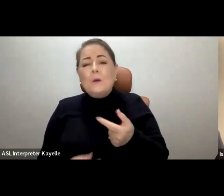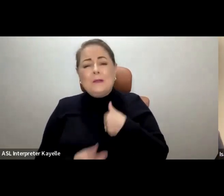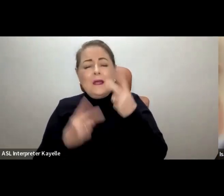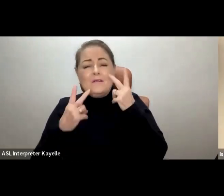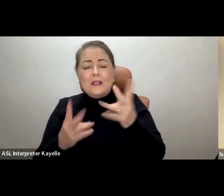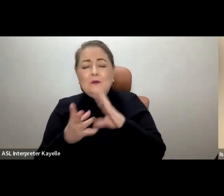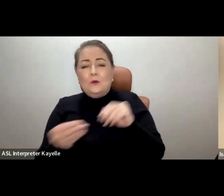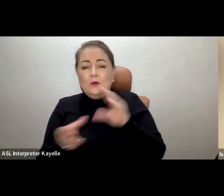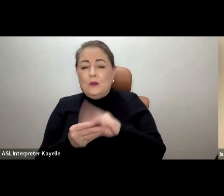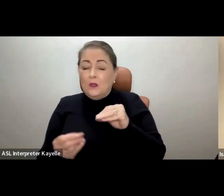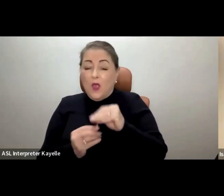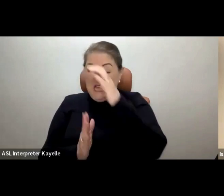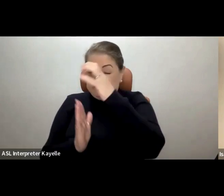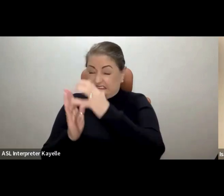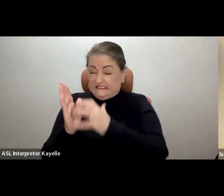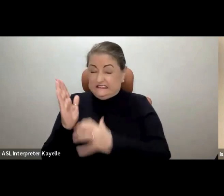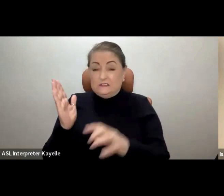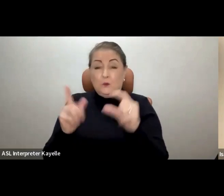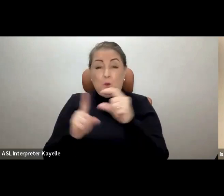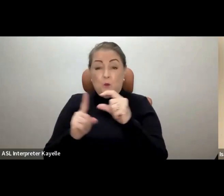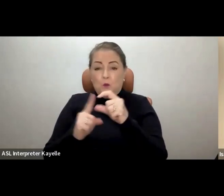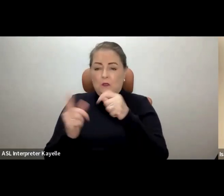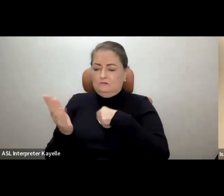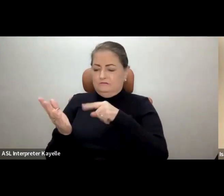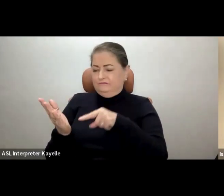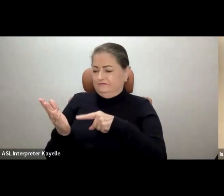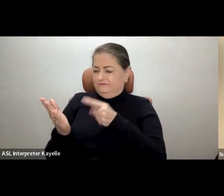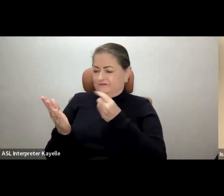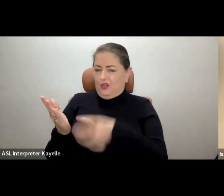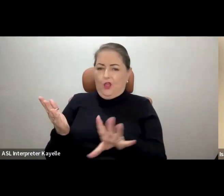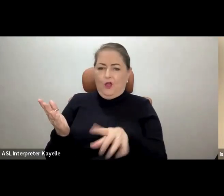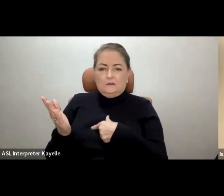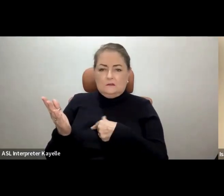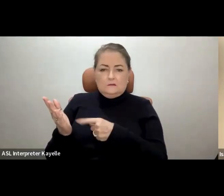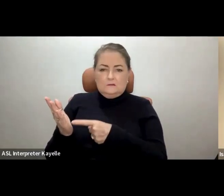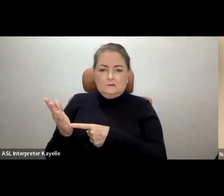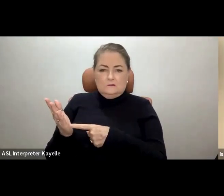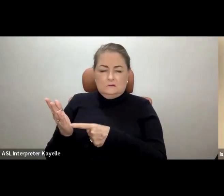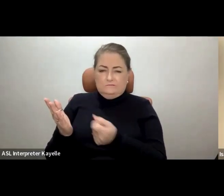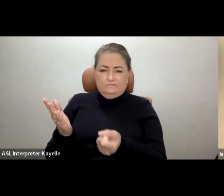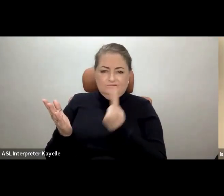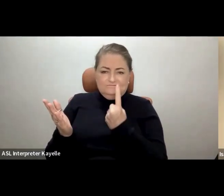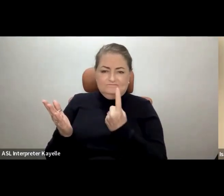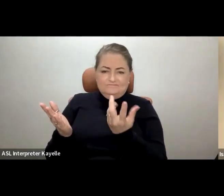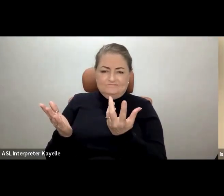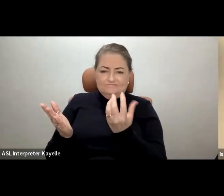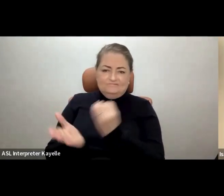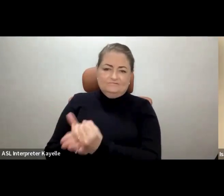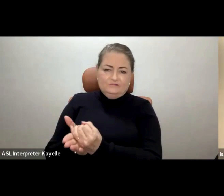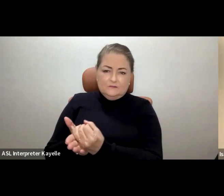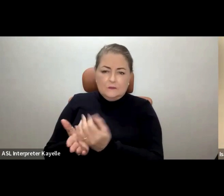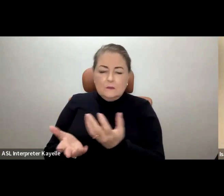with a lot of words on it. I'm going to be lost Um, visual stories are crucial, of course, also, for people with all